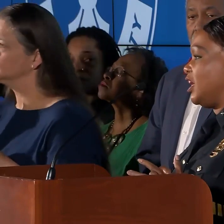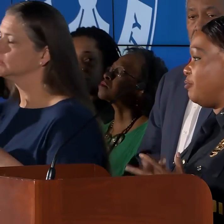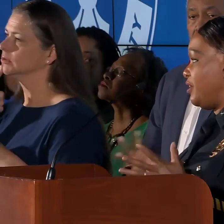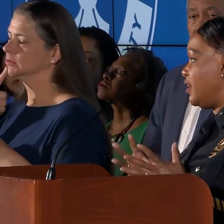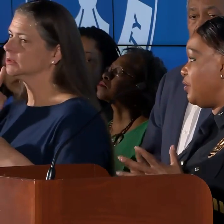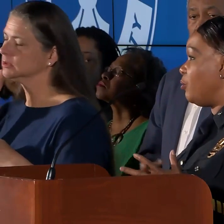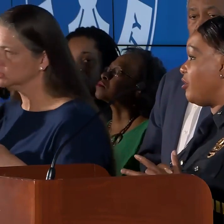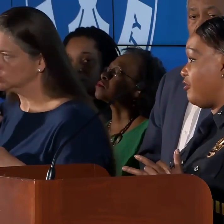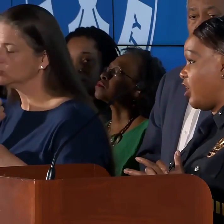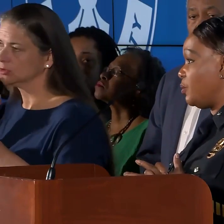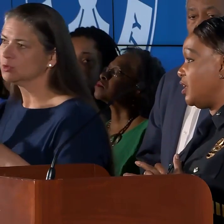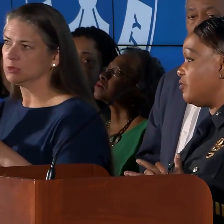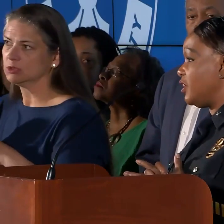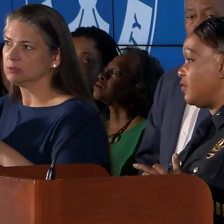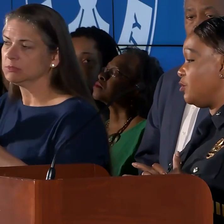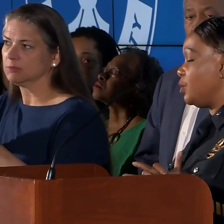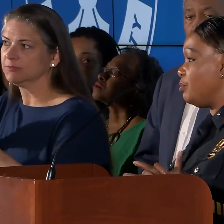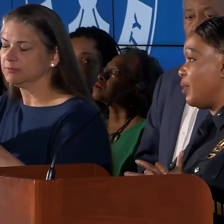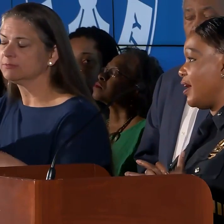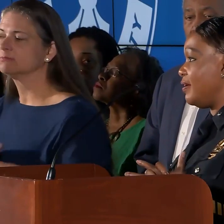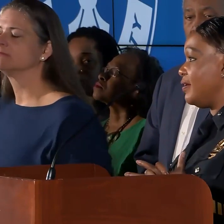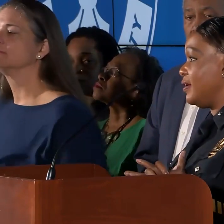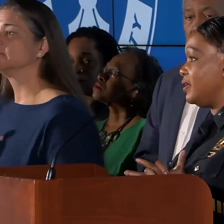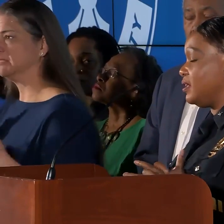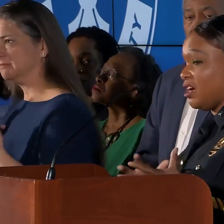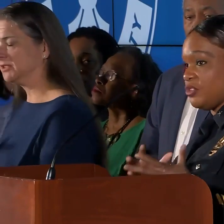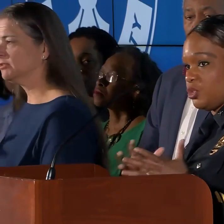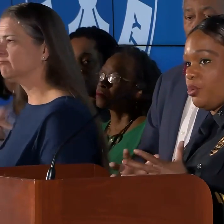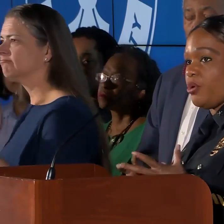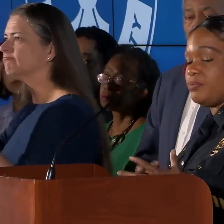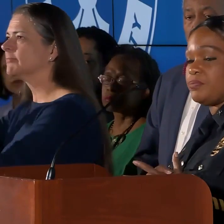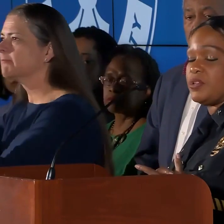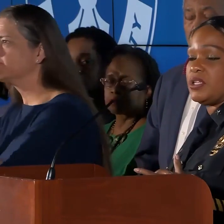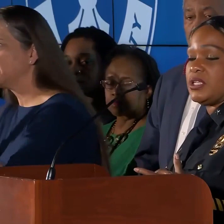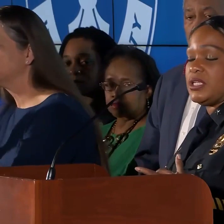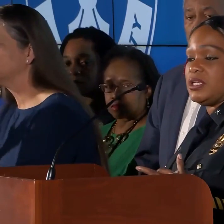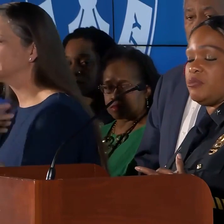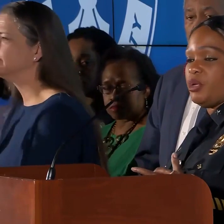I've been down there with the family and given my love and support, been